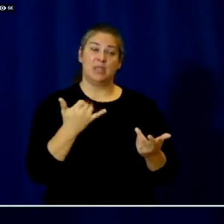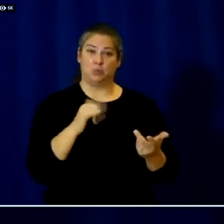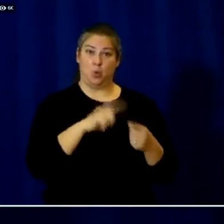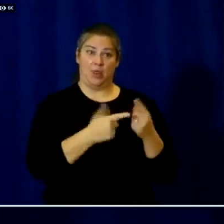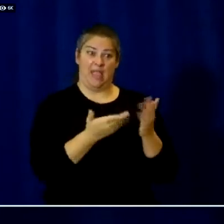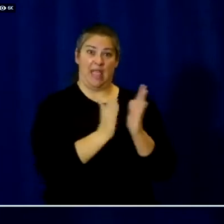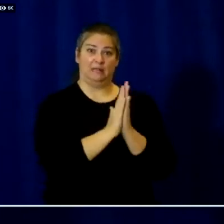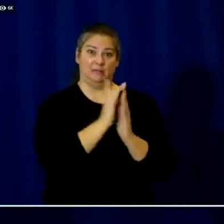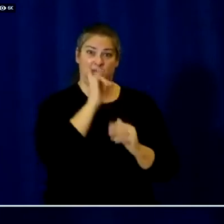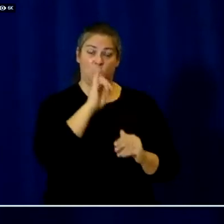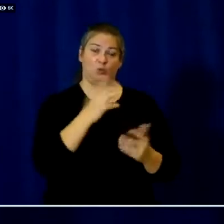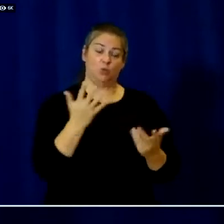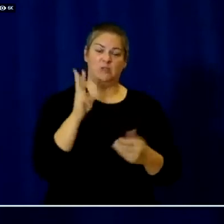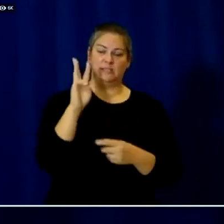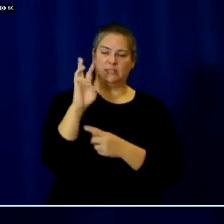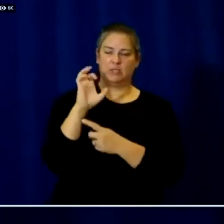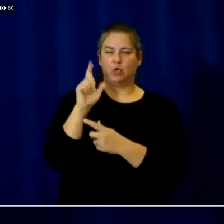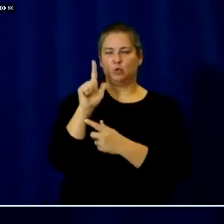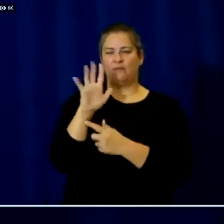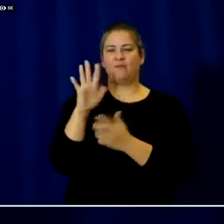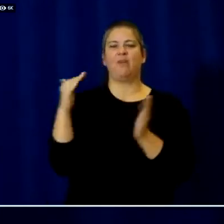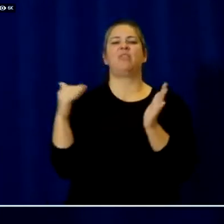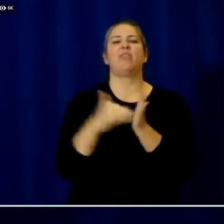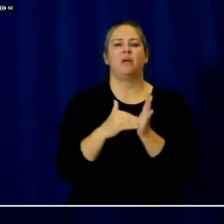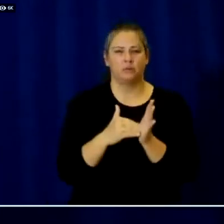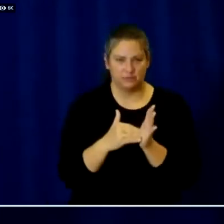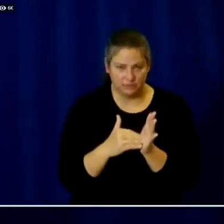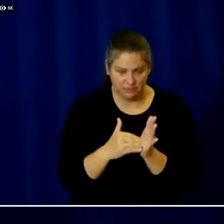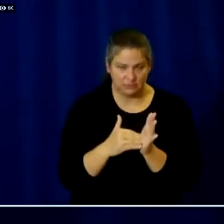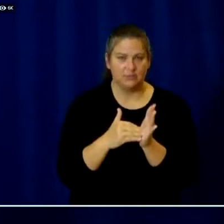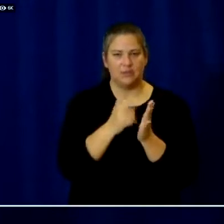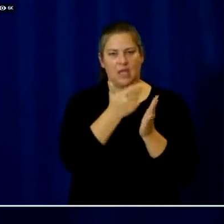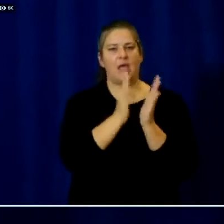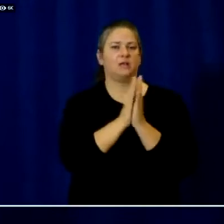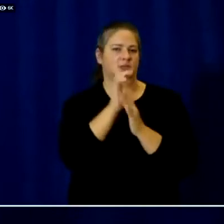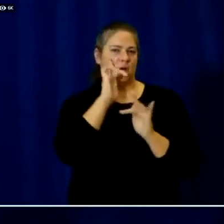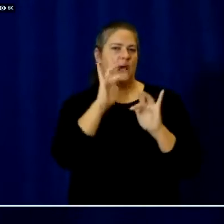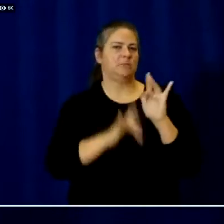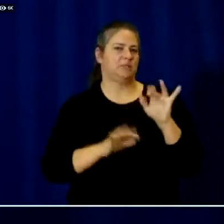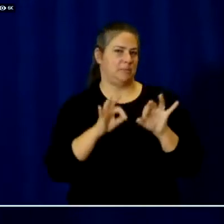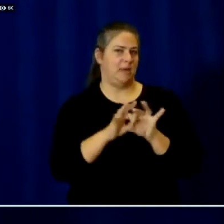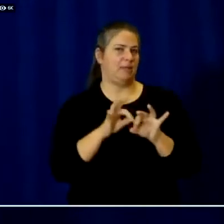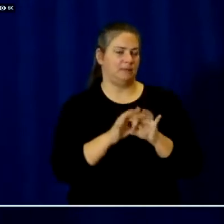say approximately 625,000 requests for absentee ballot. Of those requests,